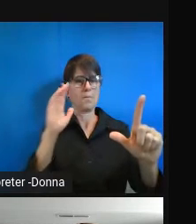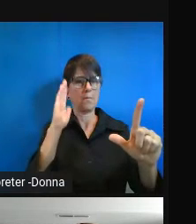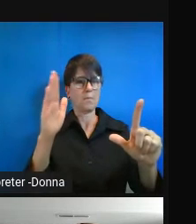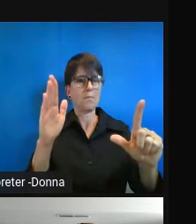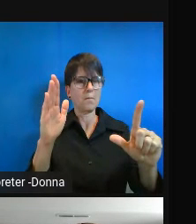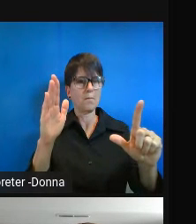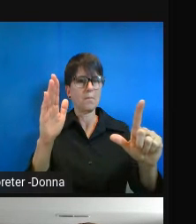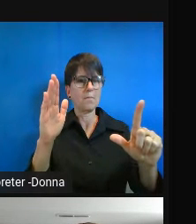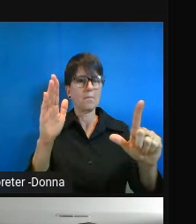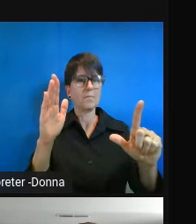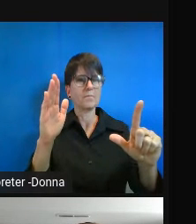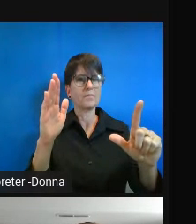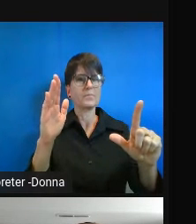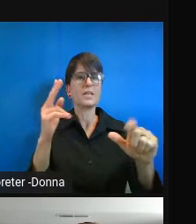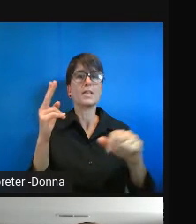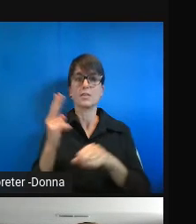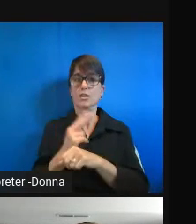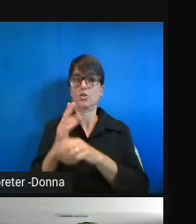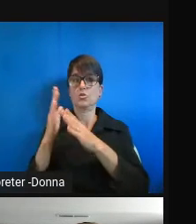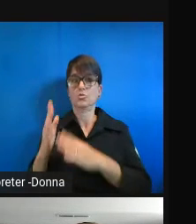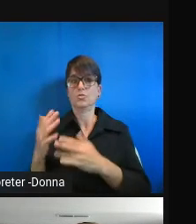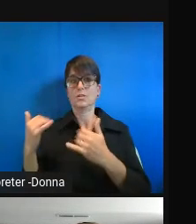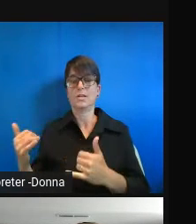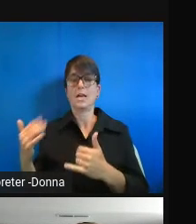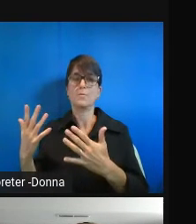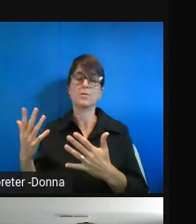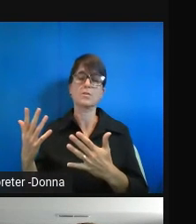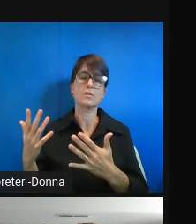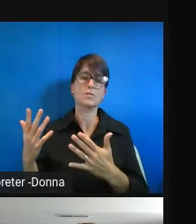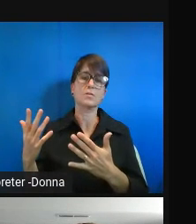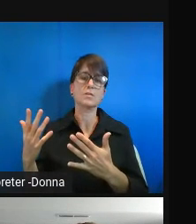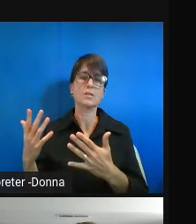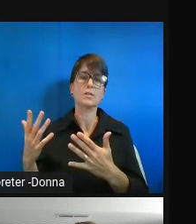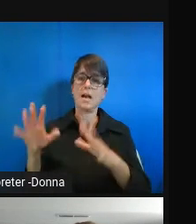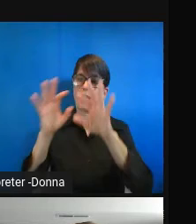and prompts the user for a newsletter form to subscribe.